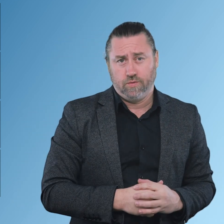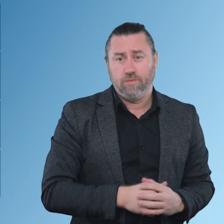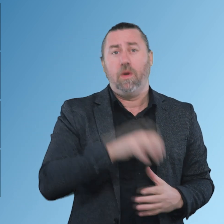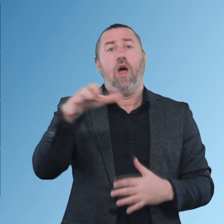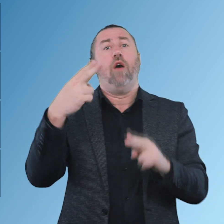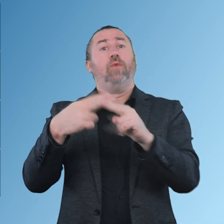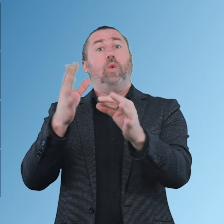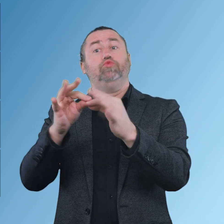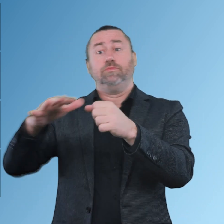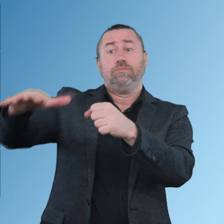These are: